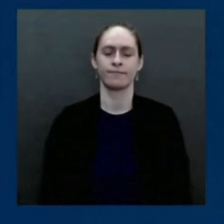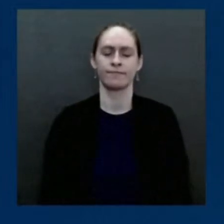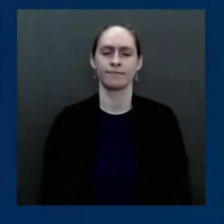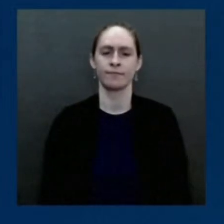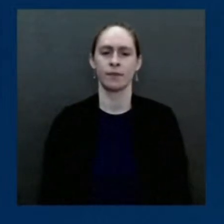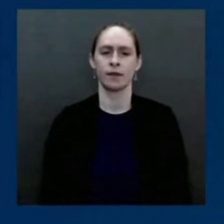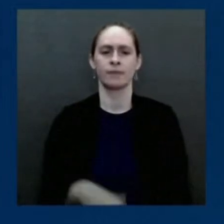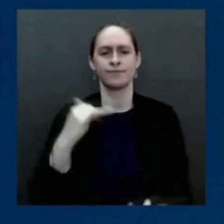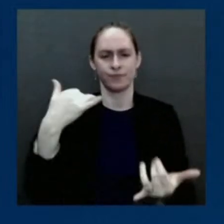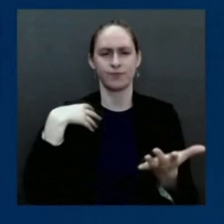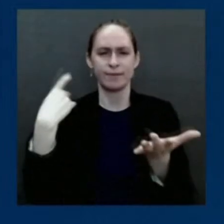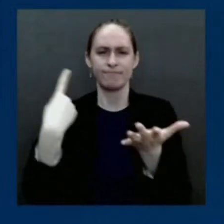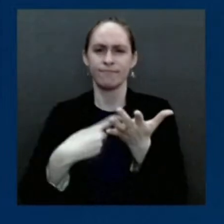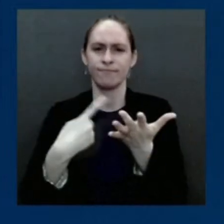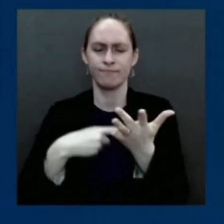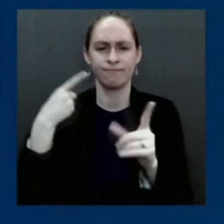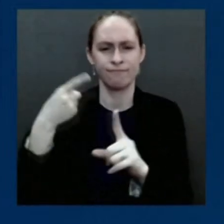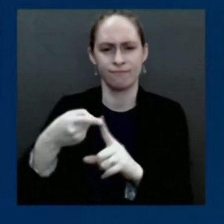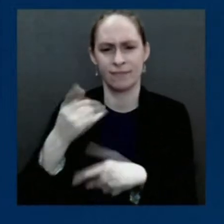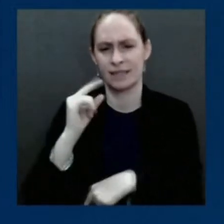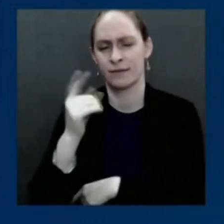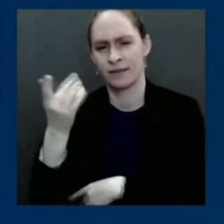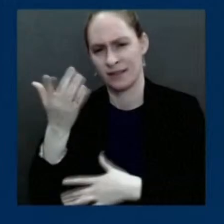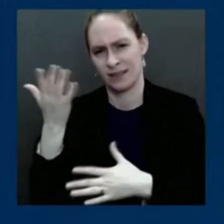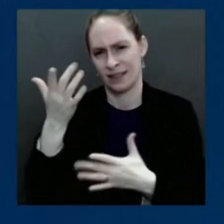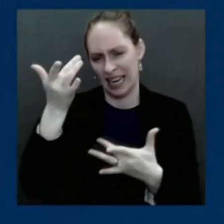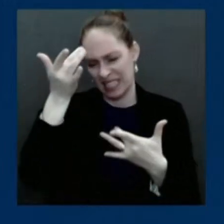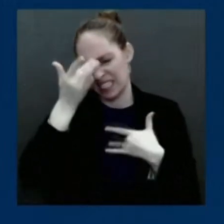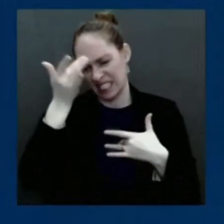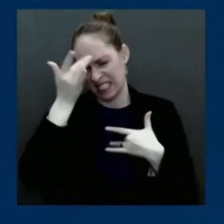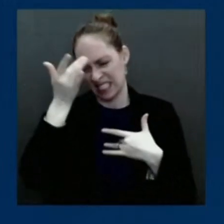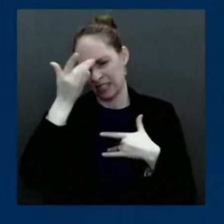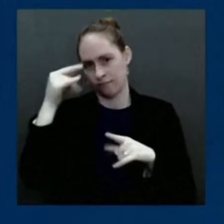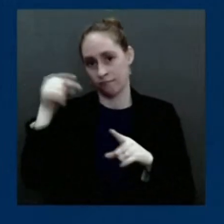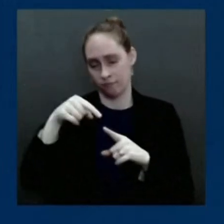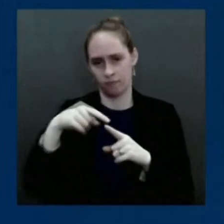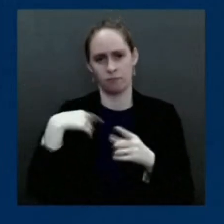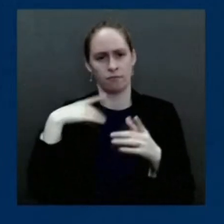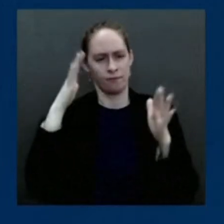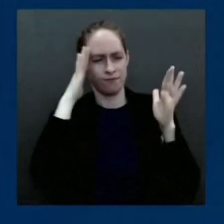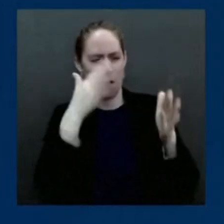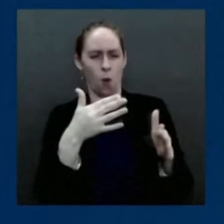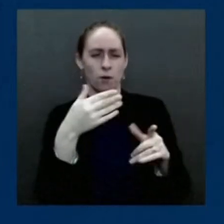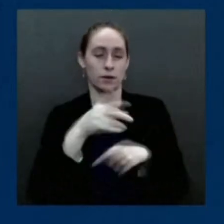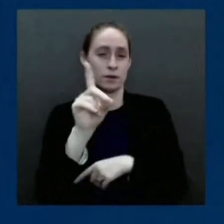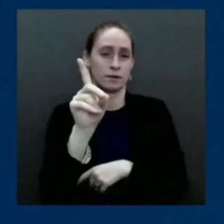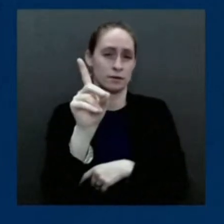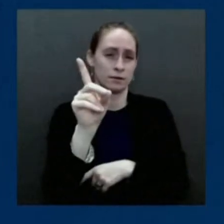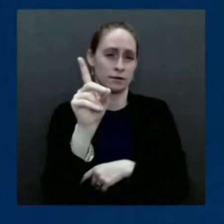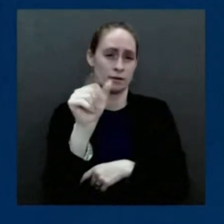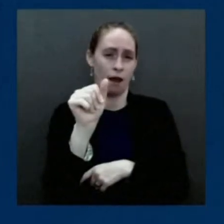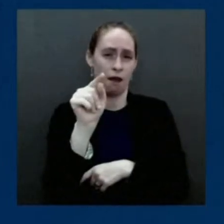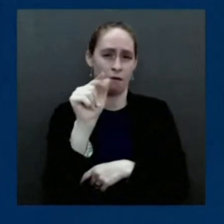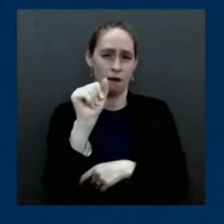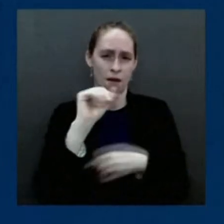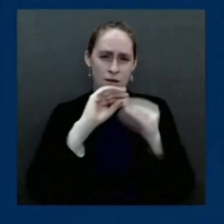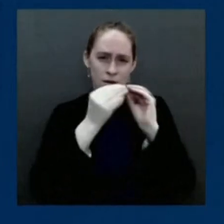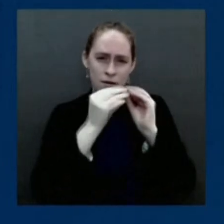CLINICAL DATA AS WELL AS SOME